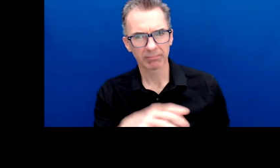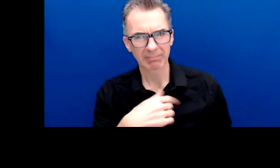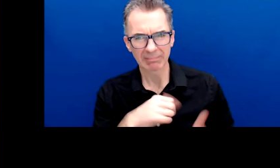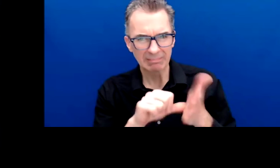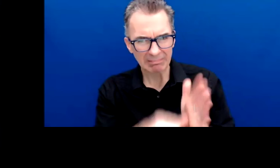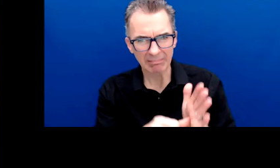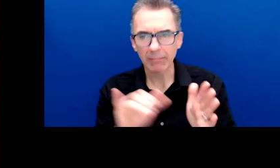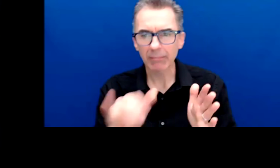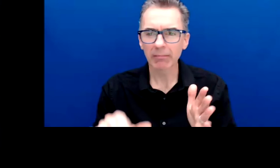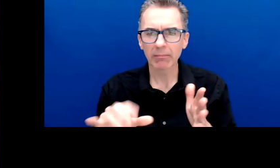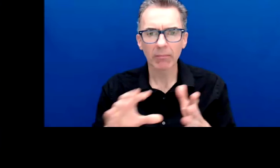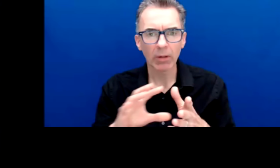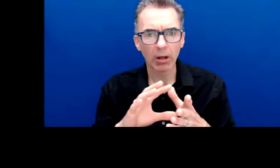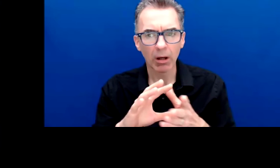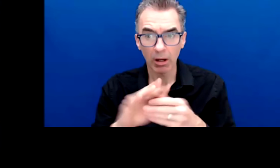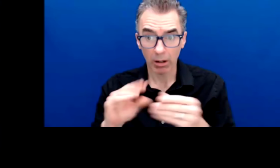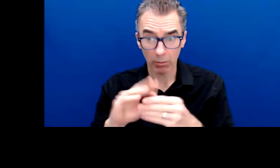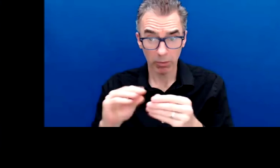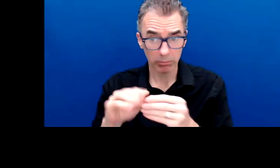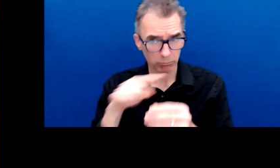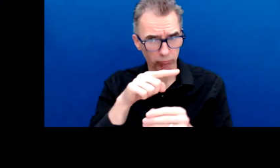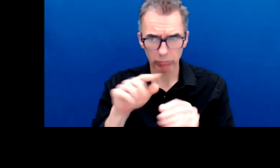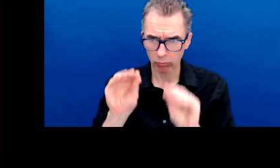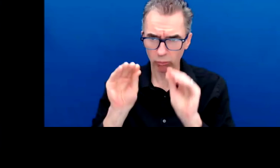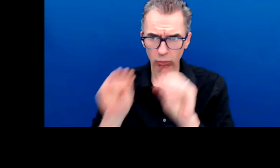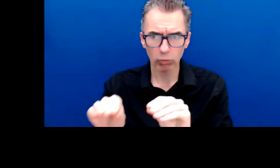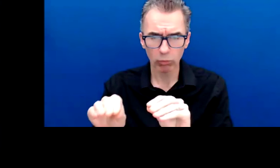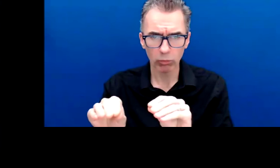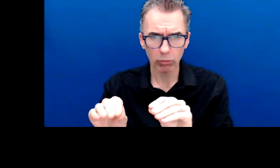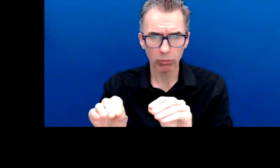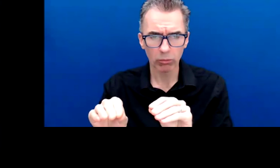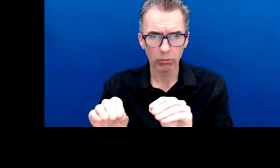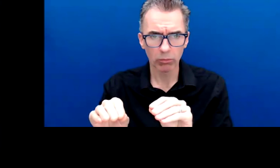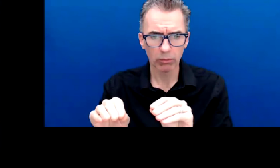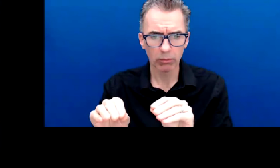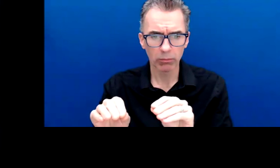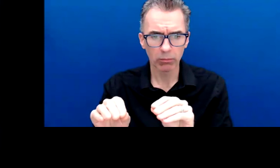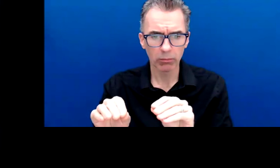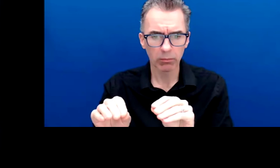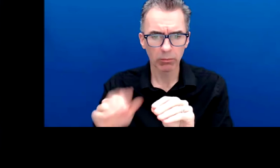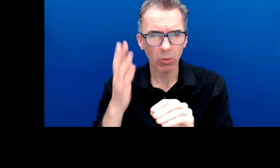To definitely put a comment on there. Be as detailed as you can, obviously, that you have a lot of students that you're already managing.